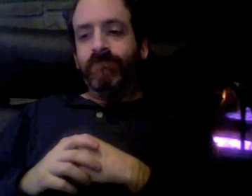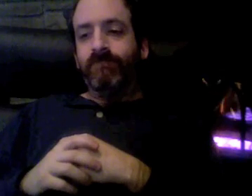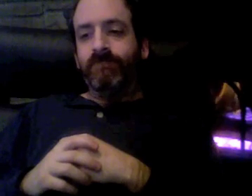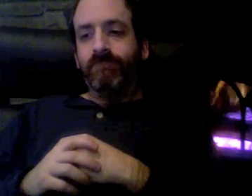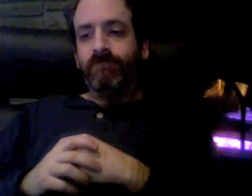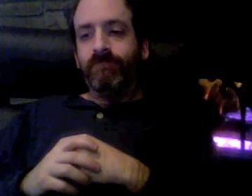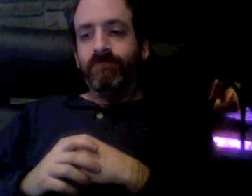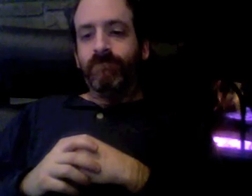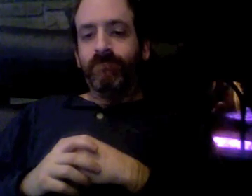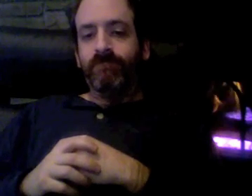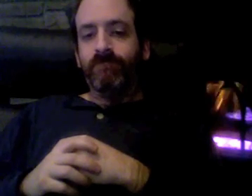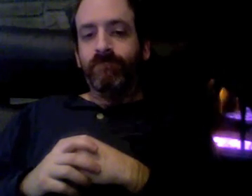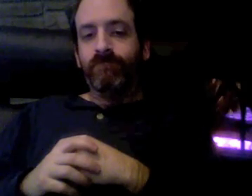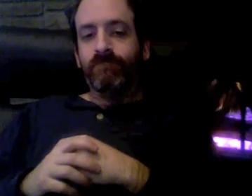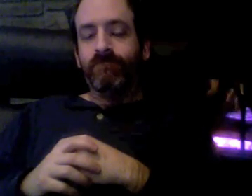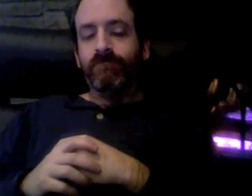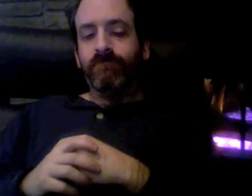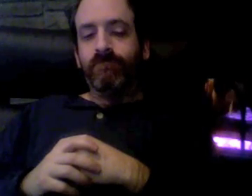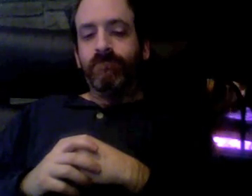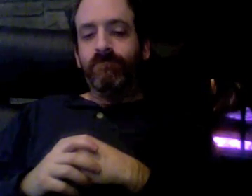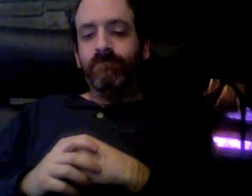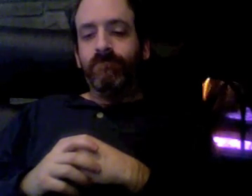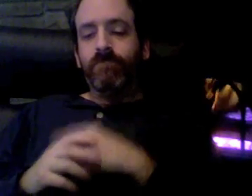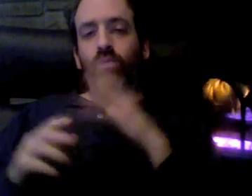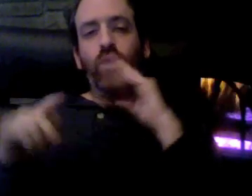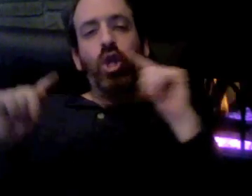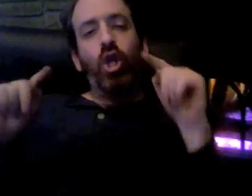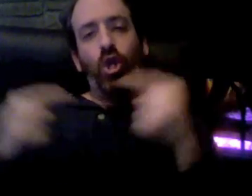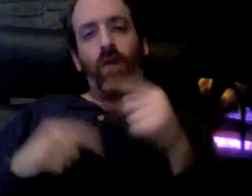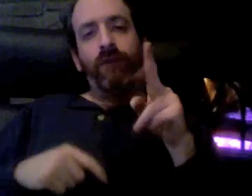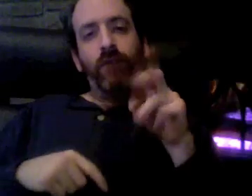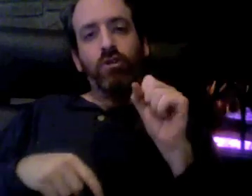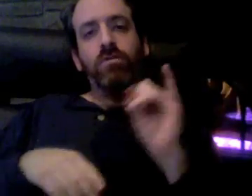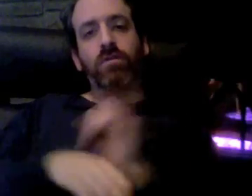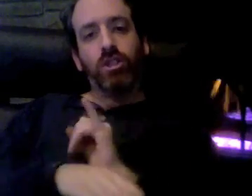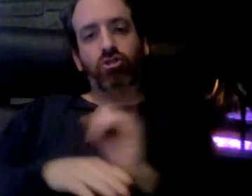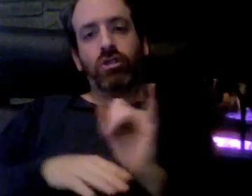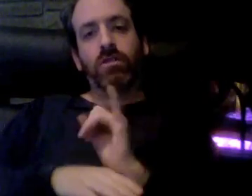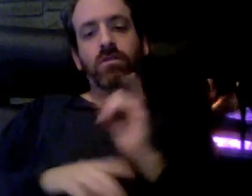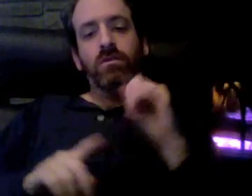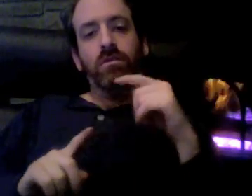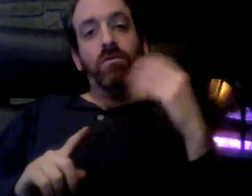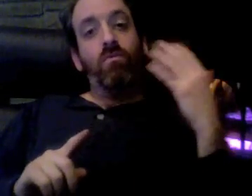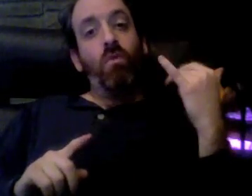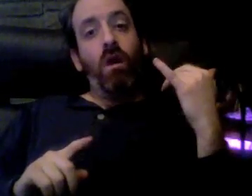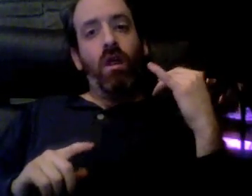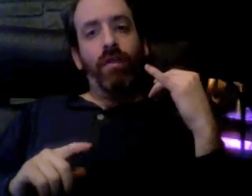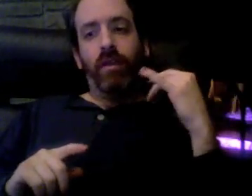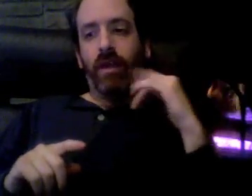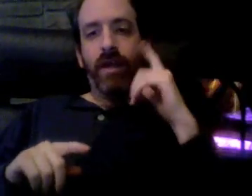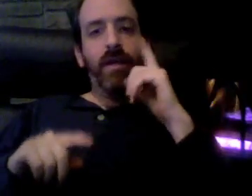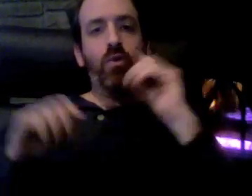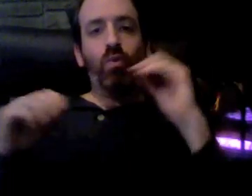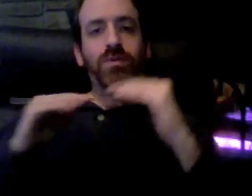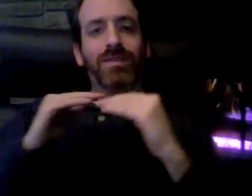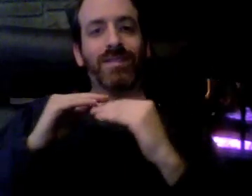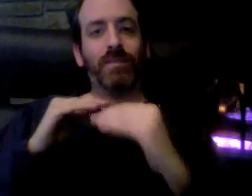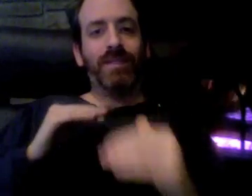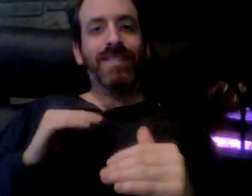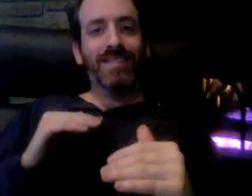Per user rate structure model; it will hurt our VRS industry due to being lack of stability in providing services for us.